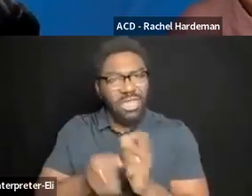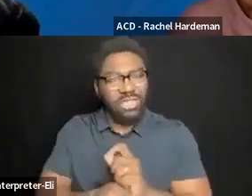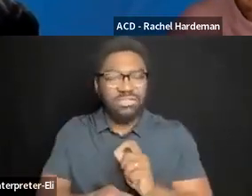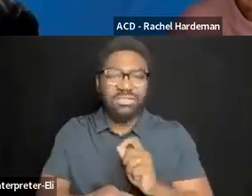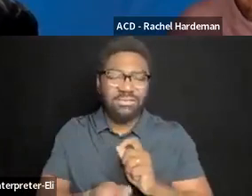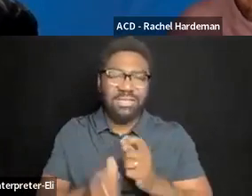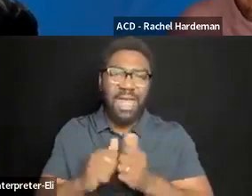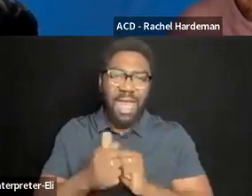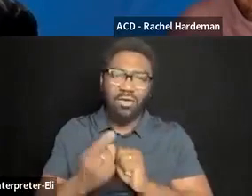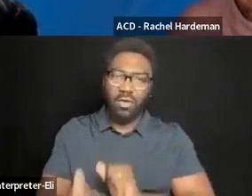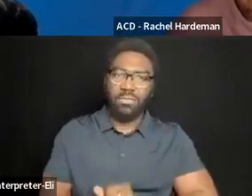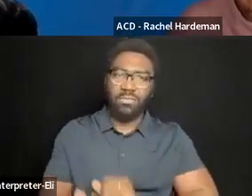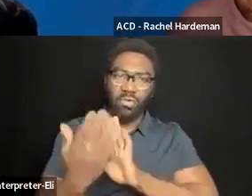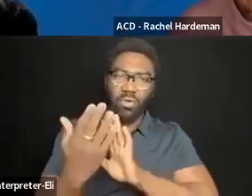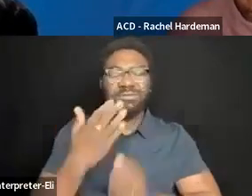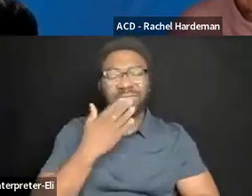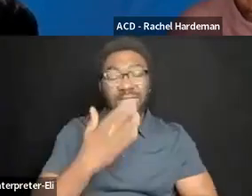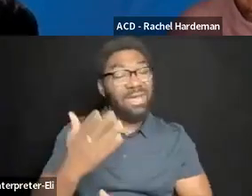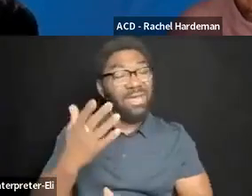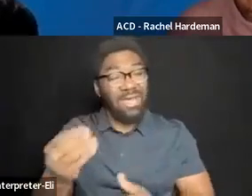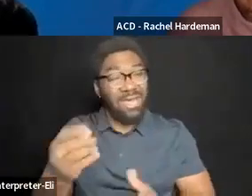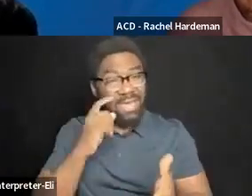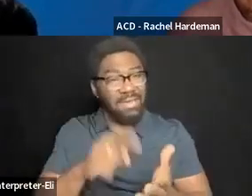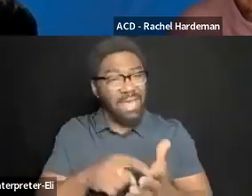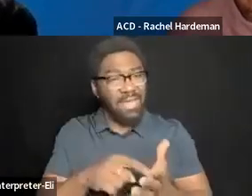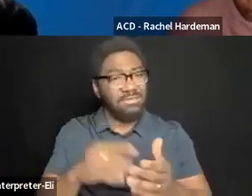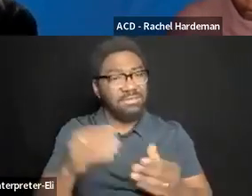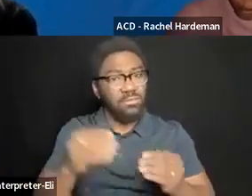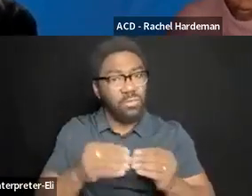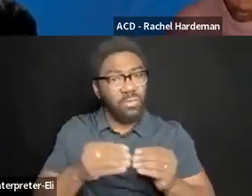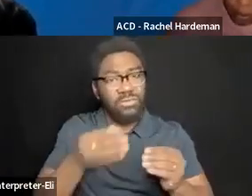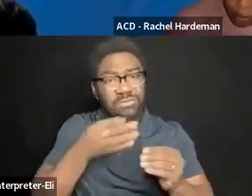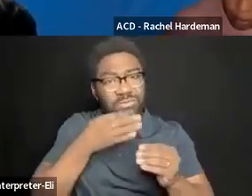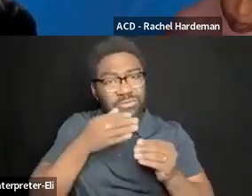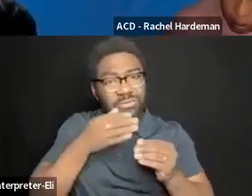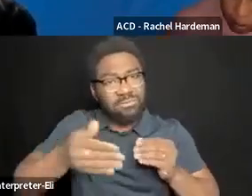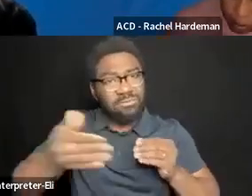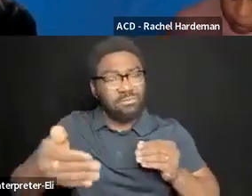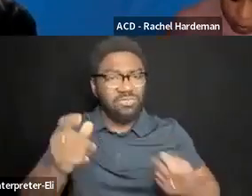and then the acknowledgement that there's going to be more, more to come. So just a deep thank you.